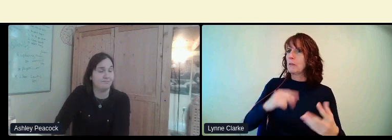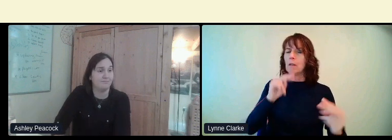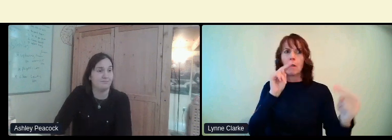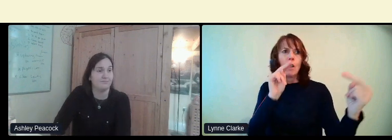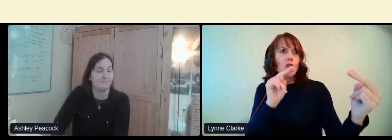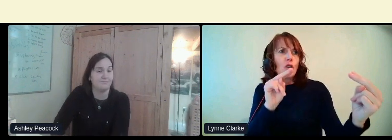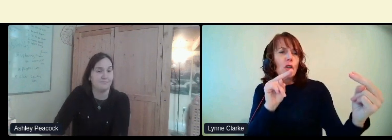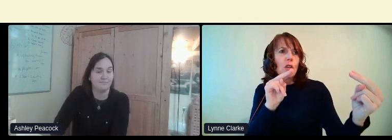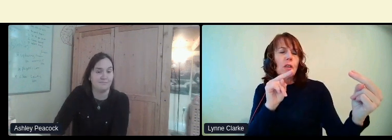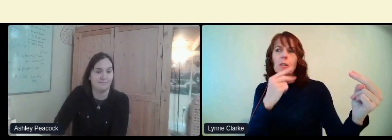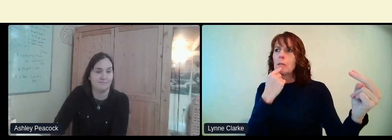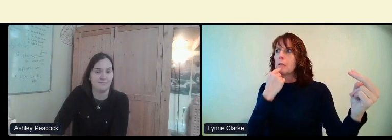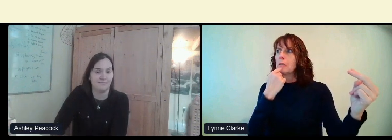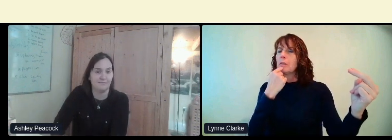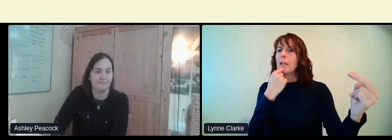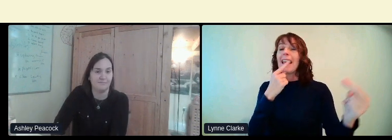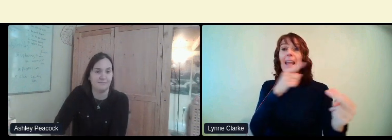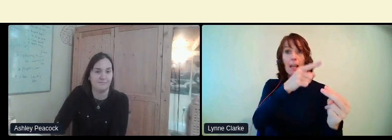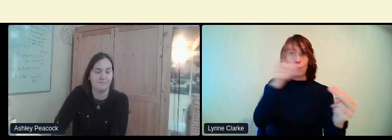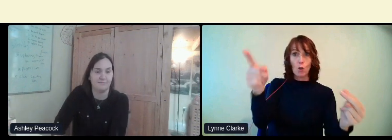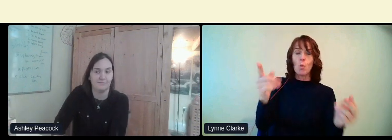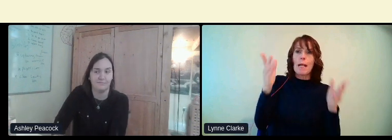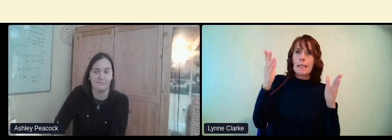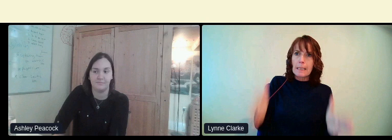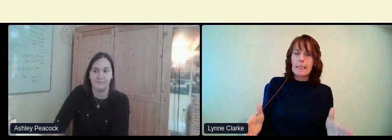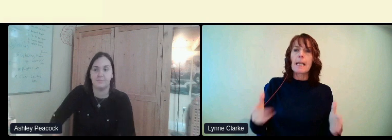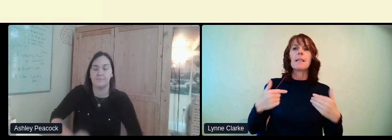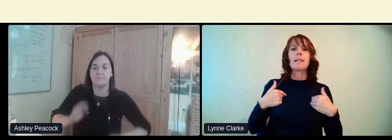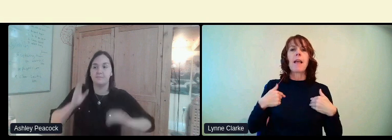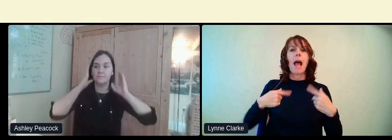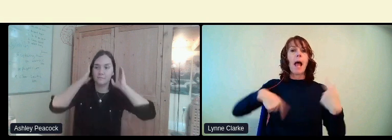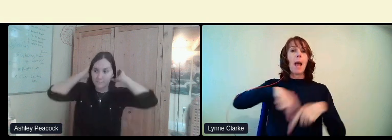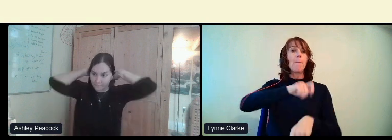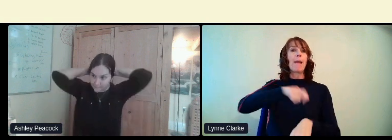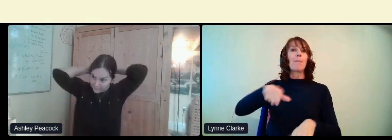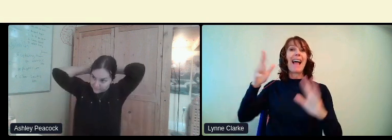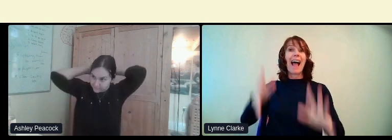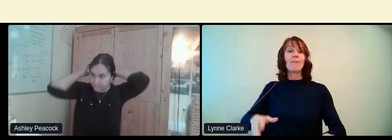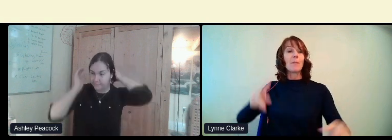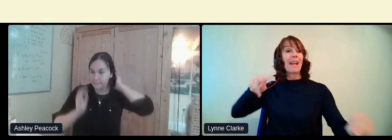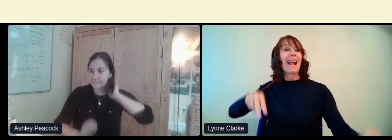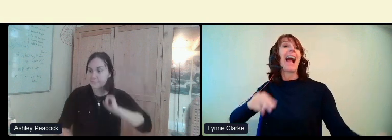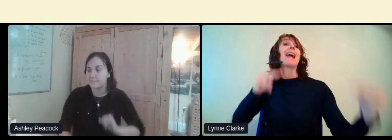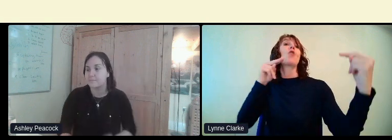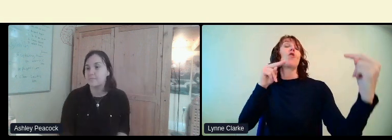people constantly make eye contact then they're probably going to spend more of their energy on